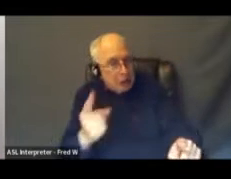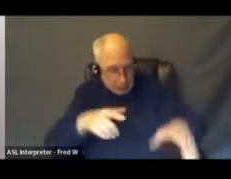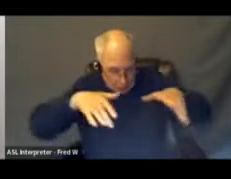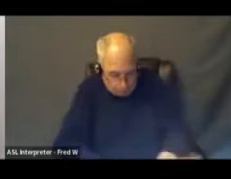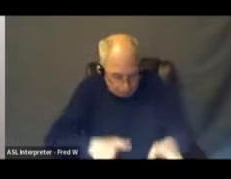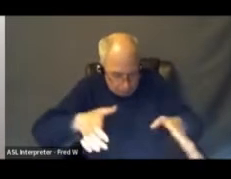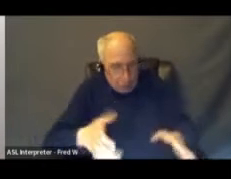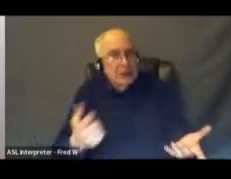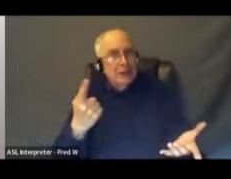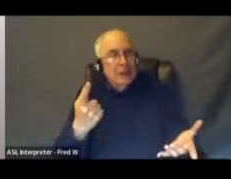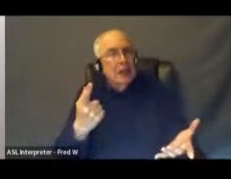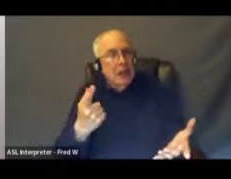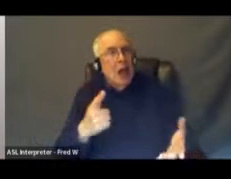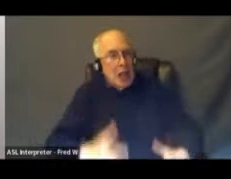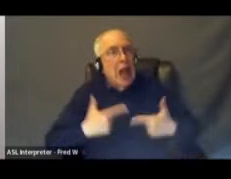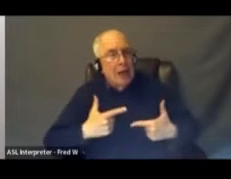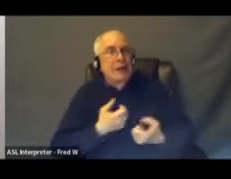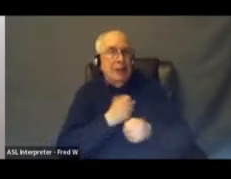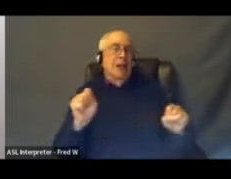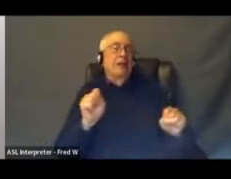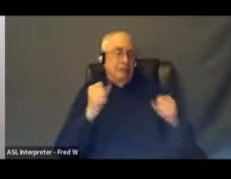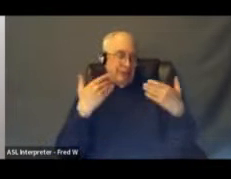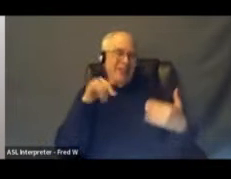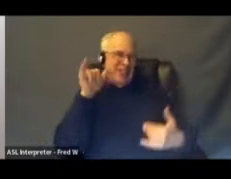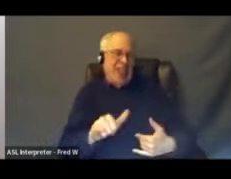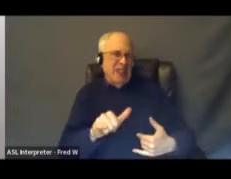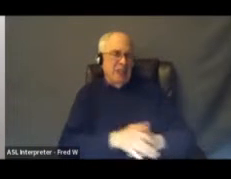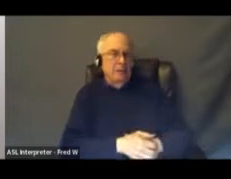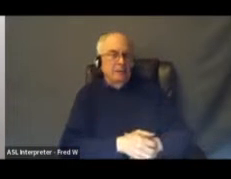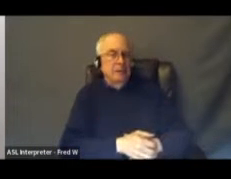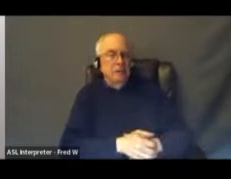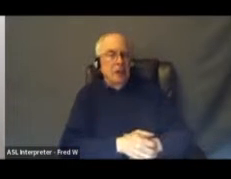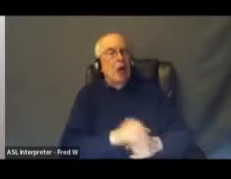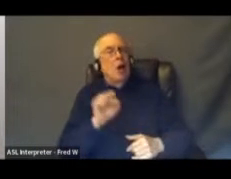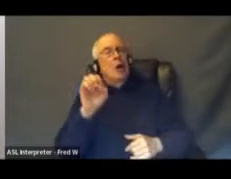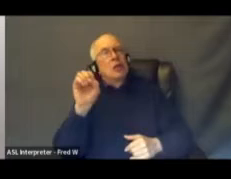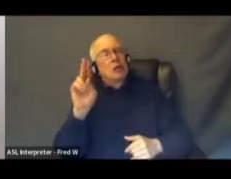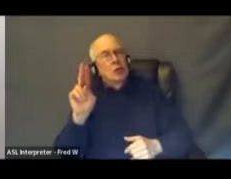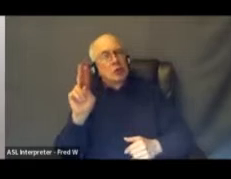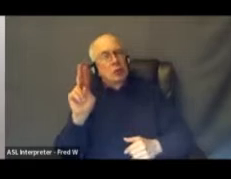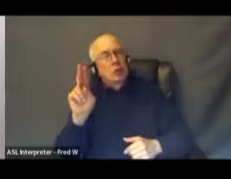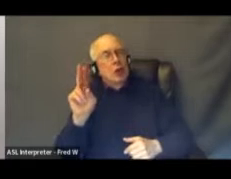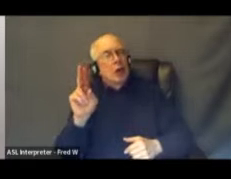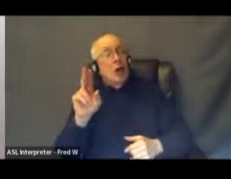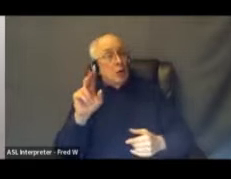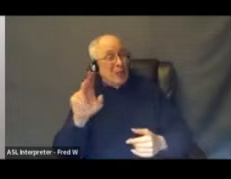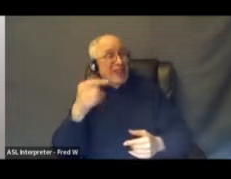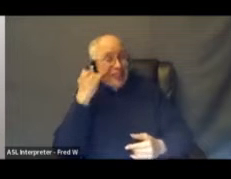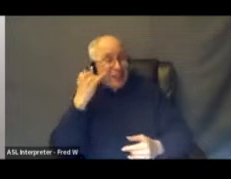There is not a specific question on the OSU about suicide attempts. But when asking about